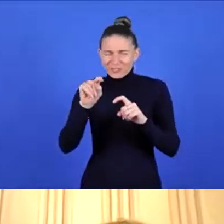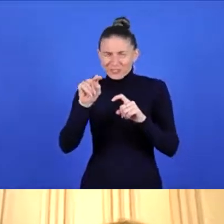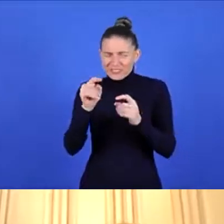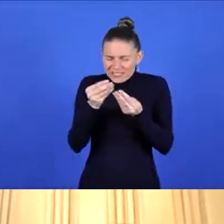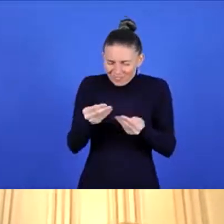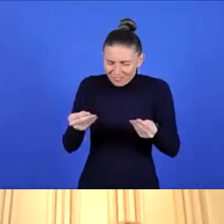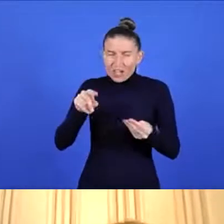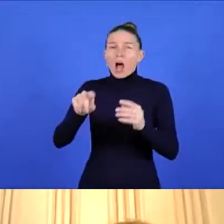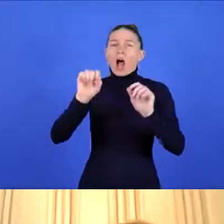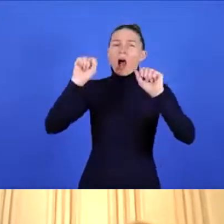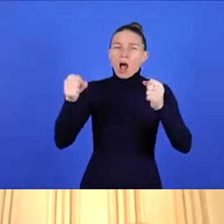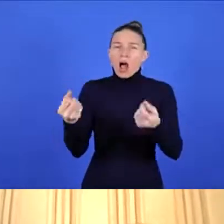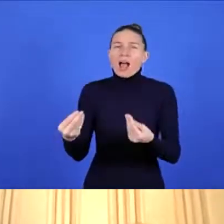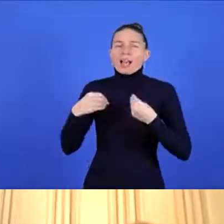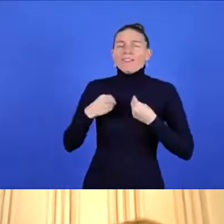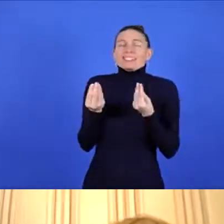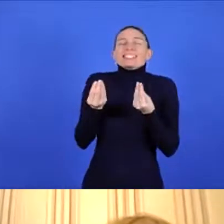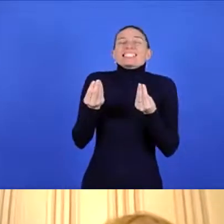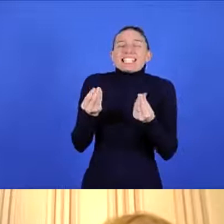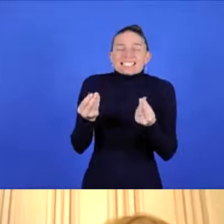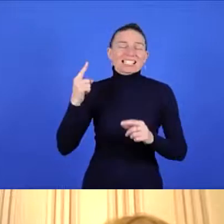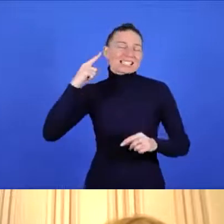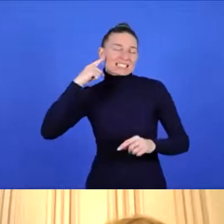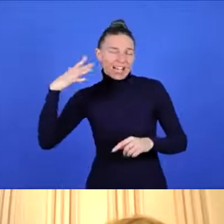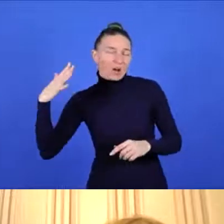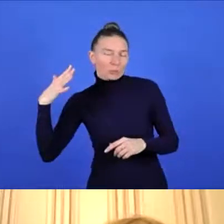, complex devices that can help provide a sense of